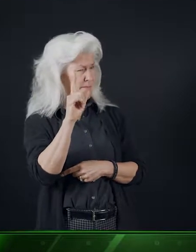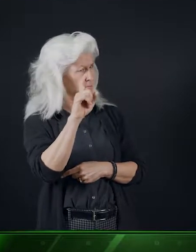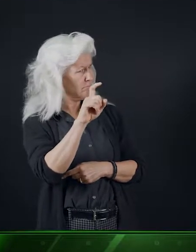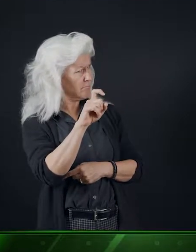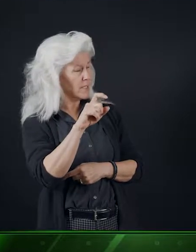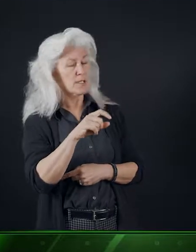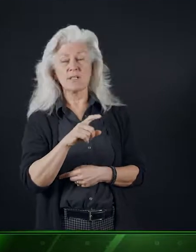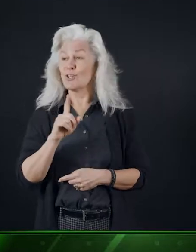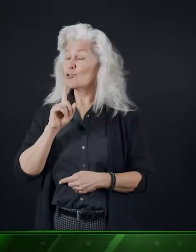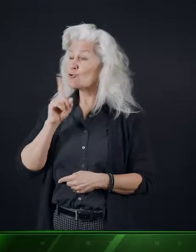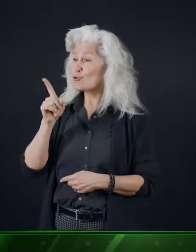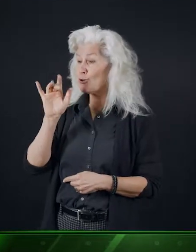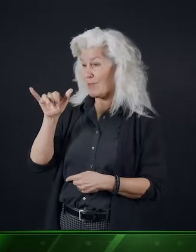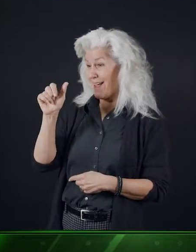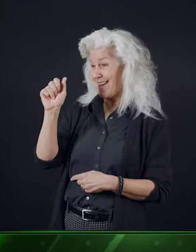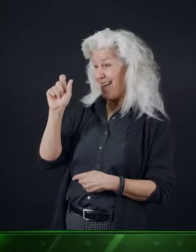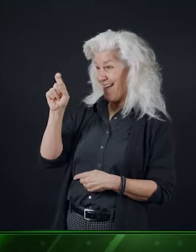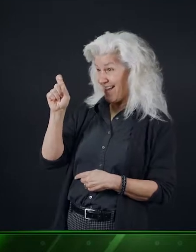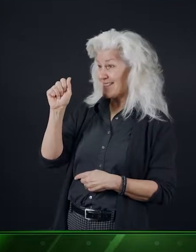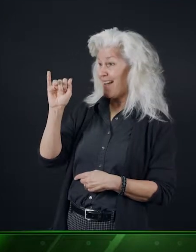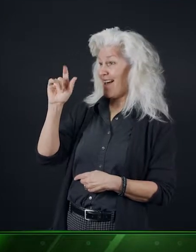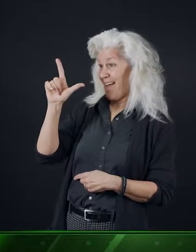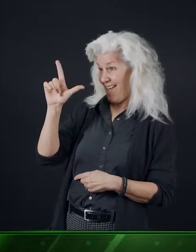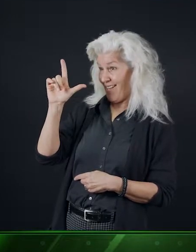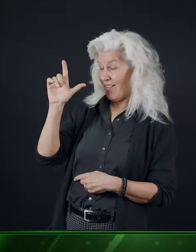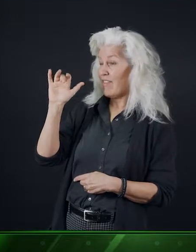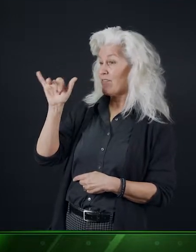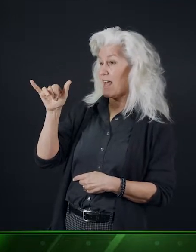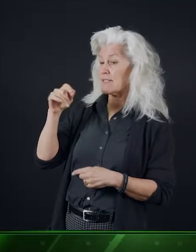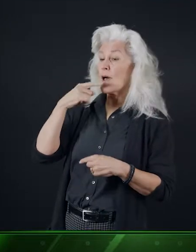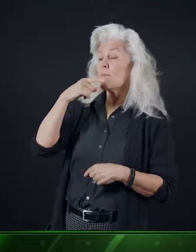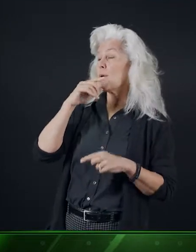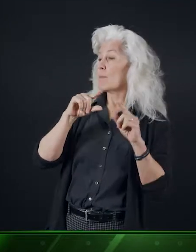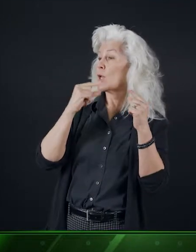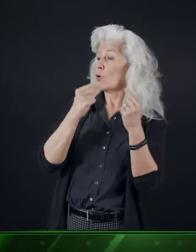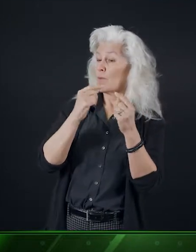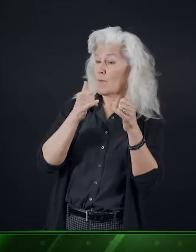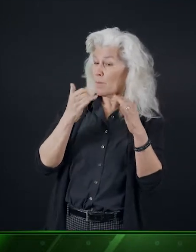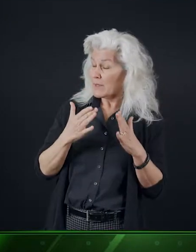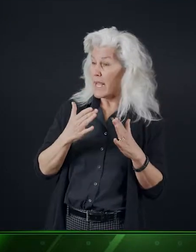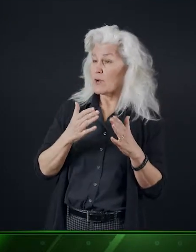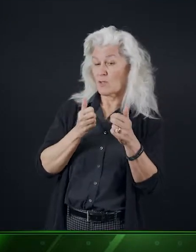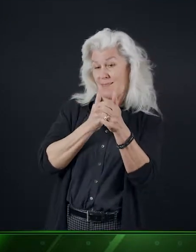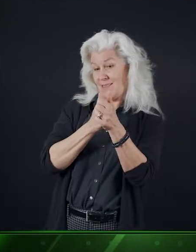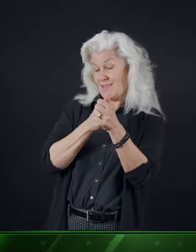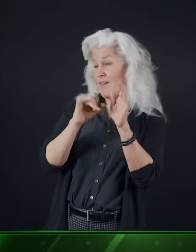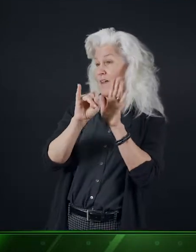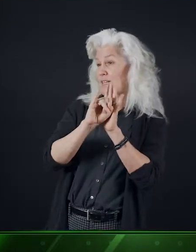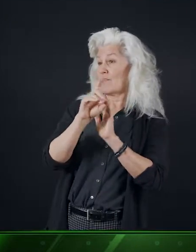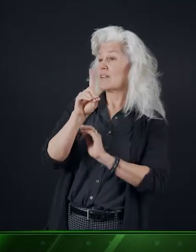is a public group of players self-identifying as having a disability, as well as disability advocates who want to provide feedback